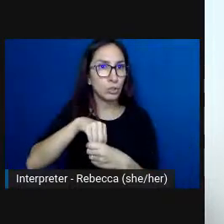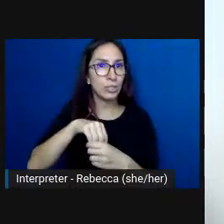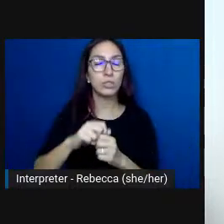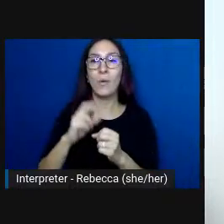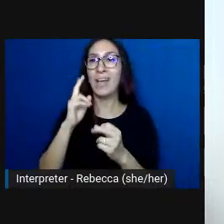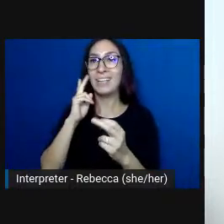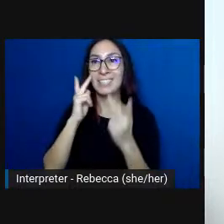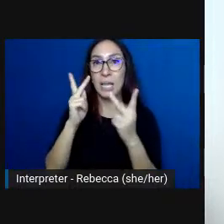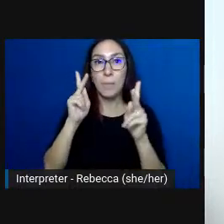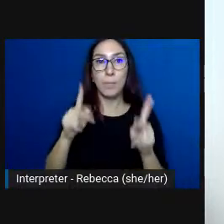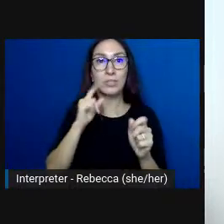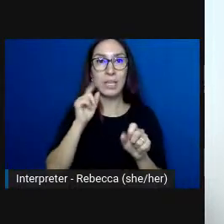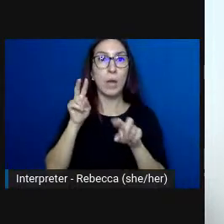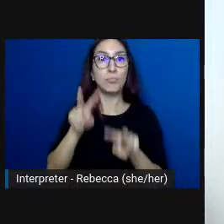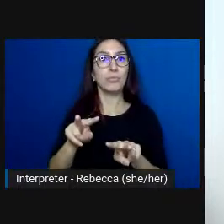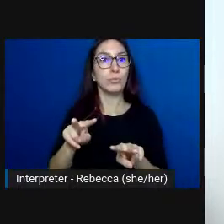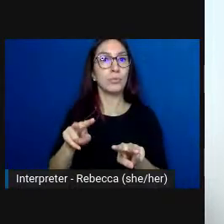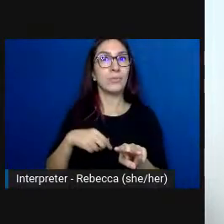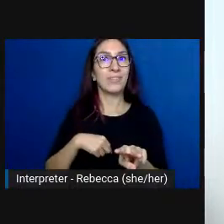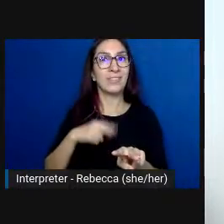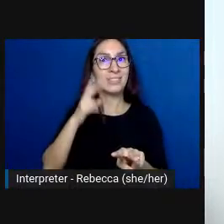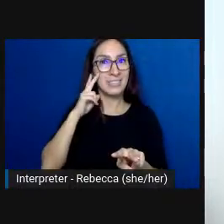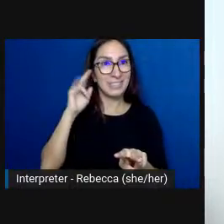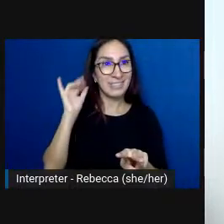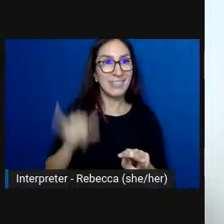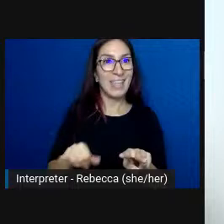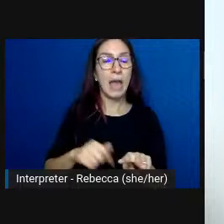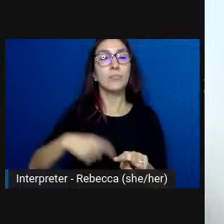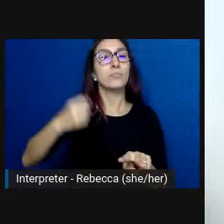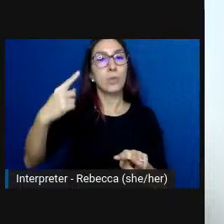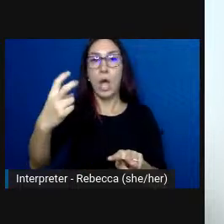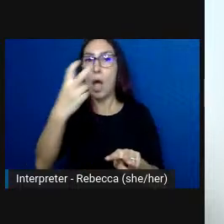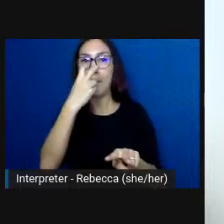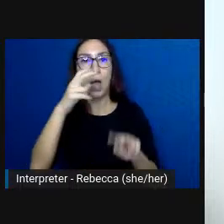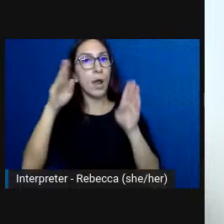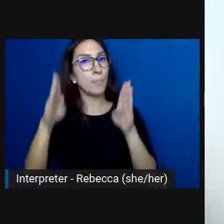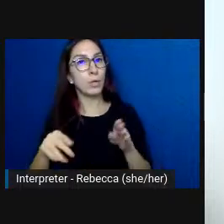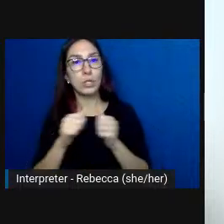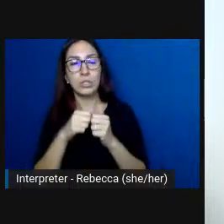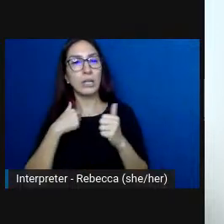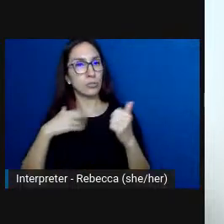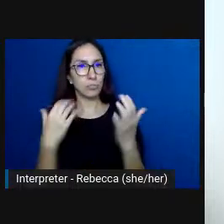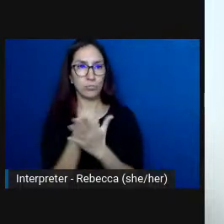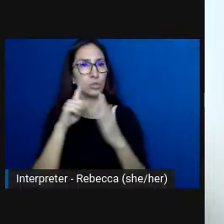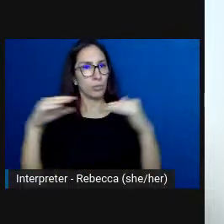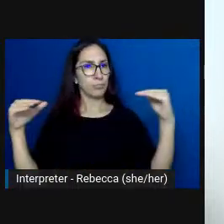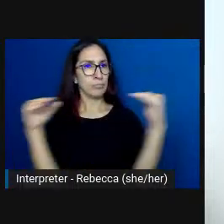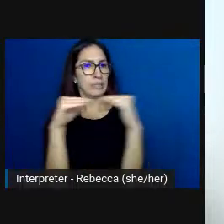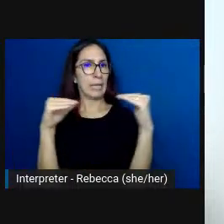and gender because it communicates diversity and inclusion. Excited person can view this image